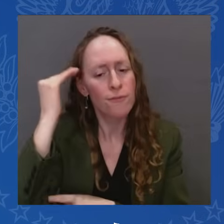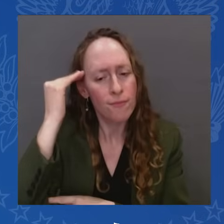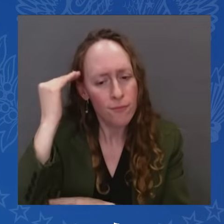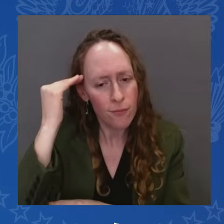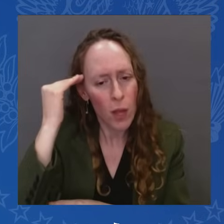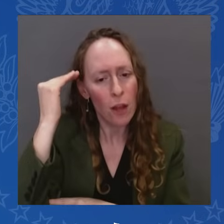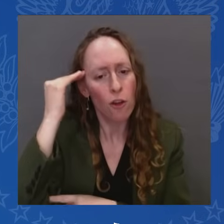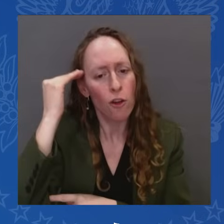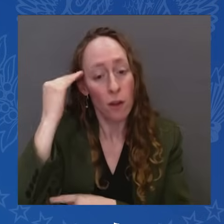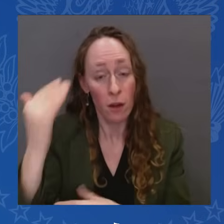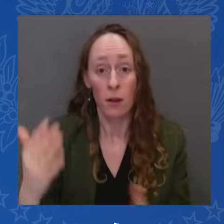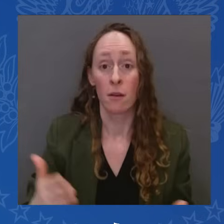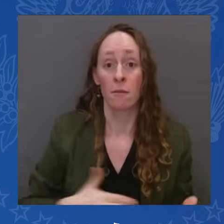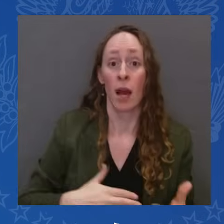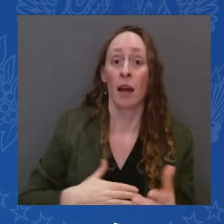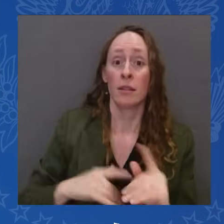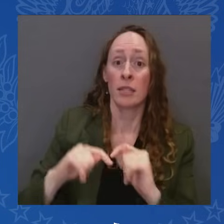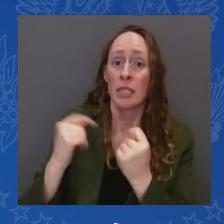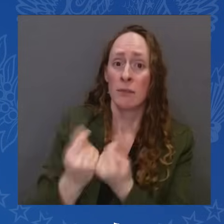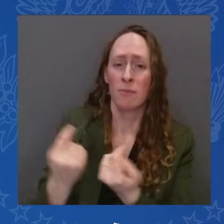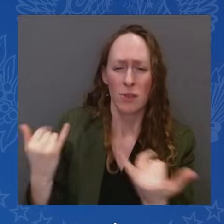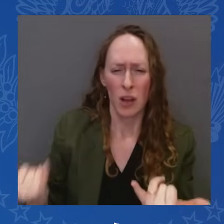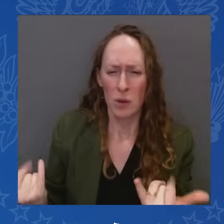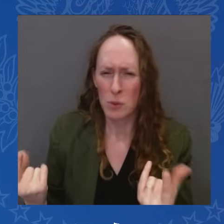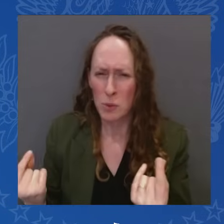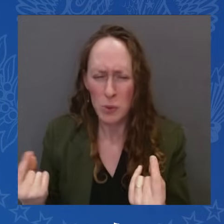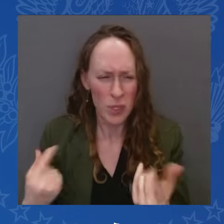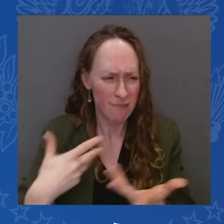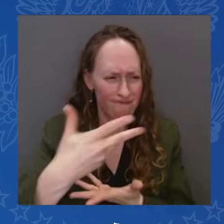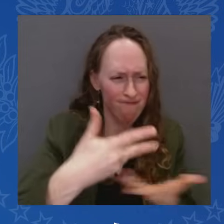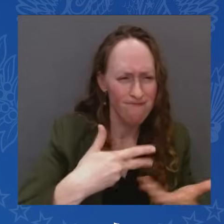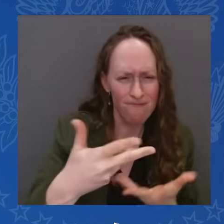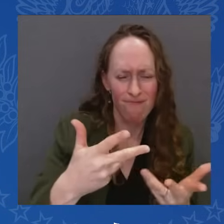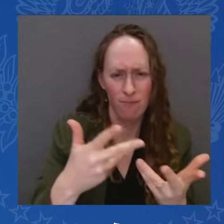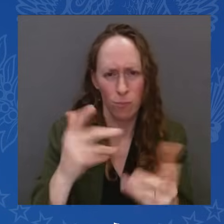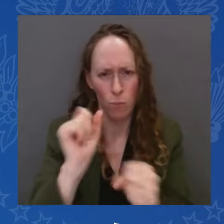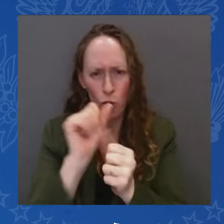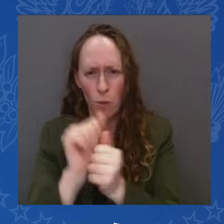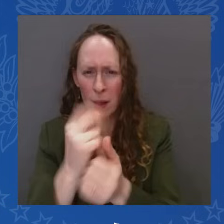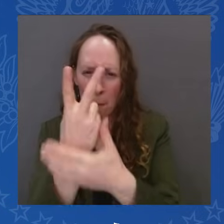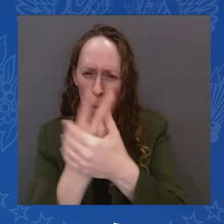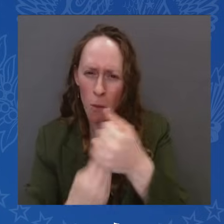both in terms of changes in policy and provide the resources we need to secure the border.